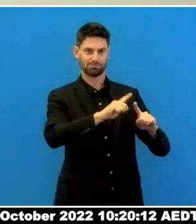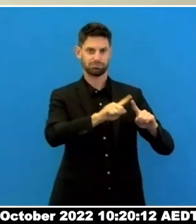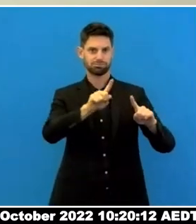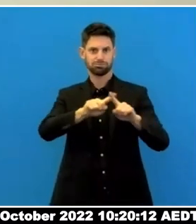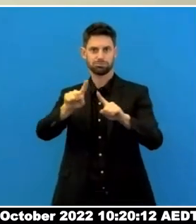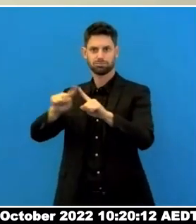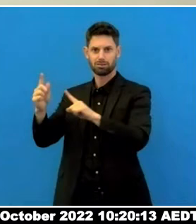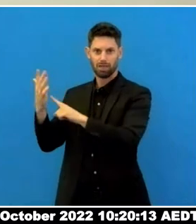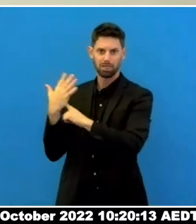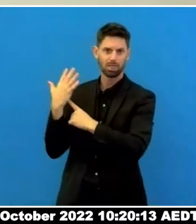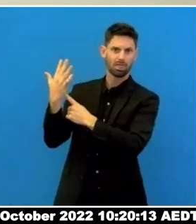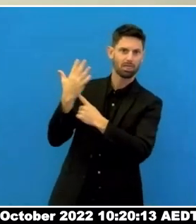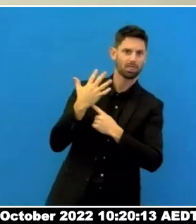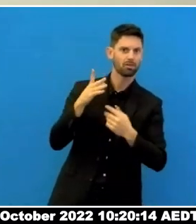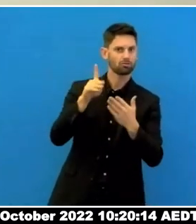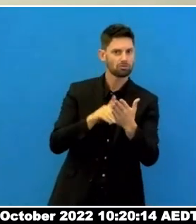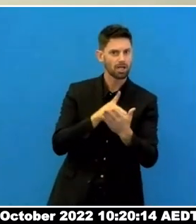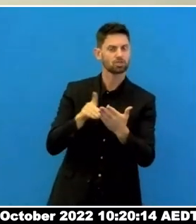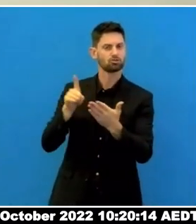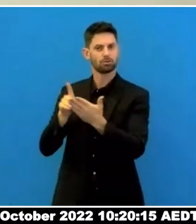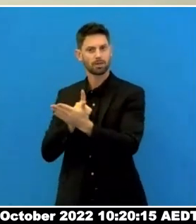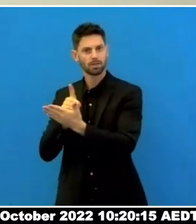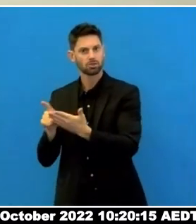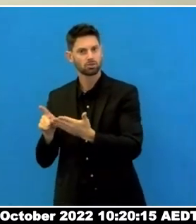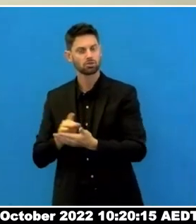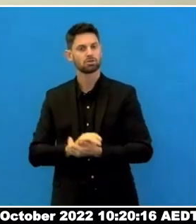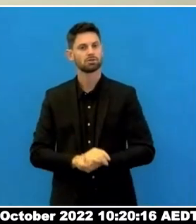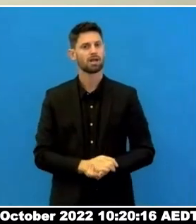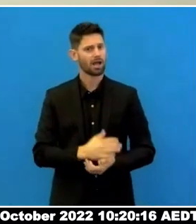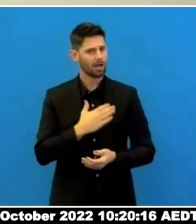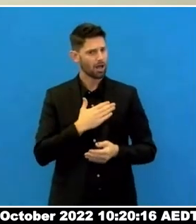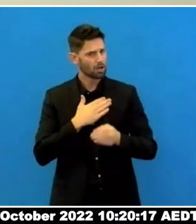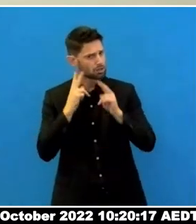and from our own research and the work that we have done previously